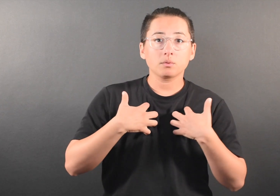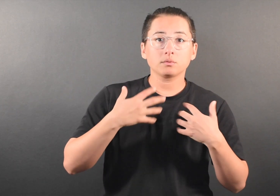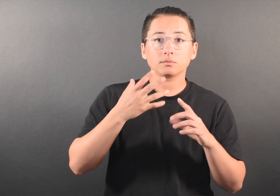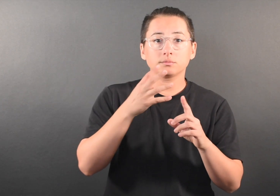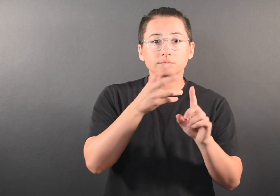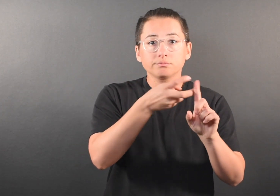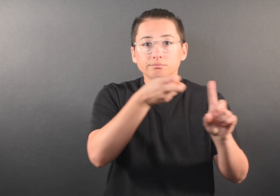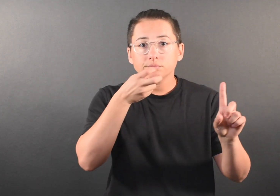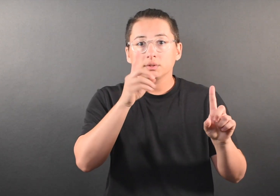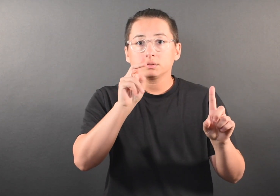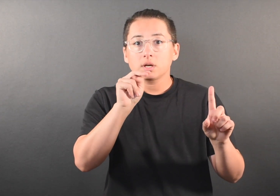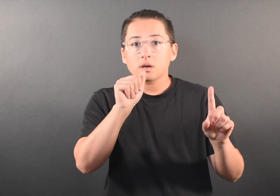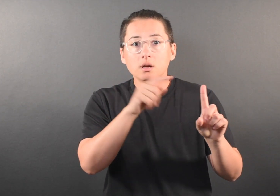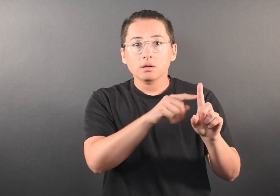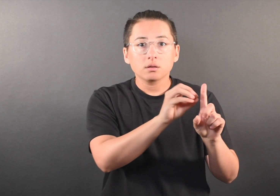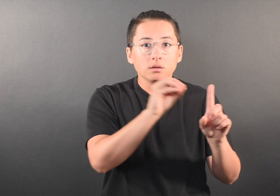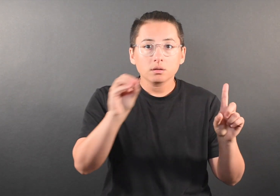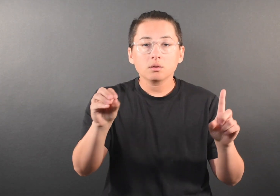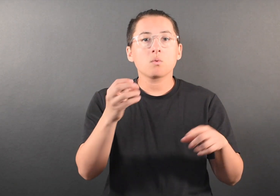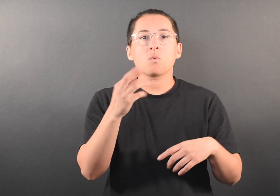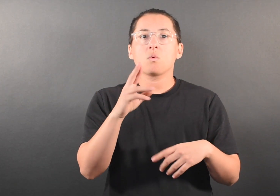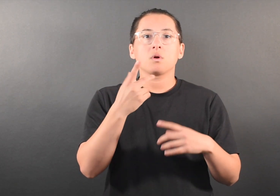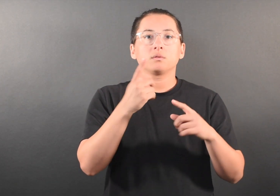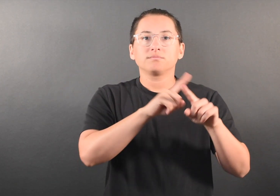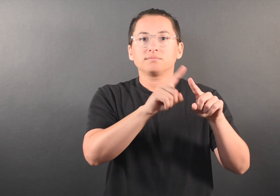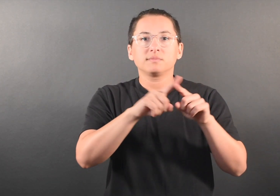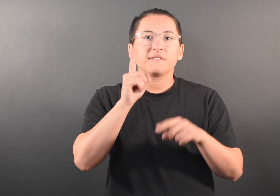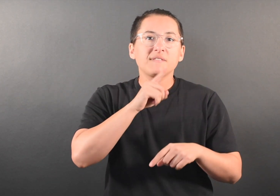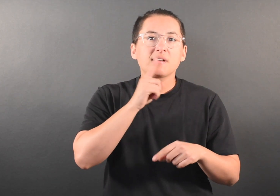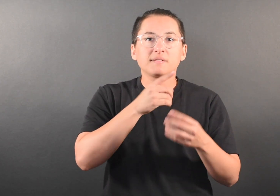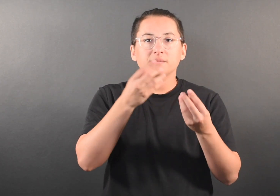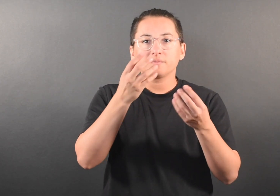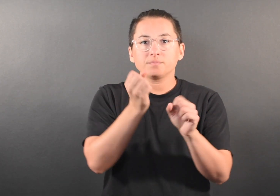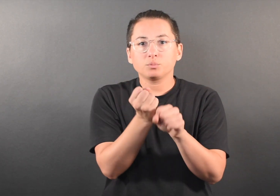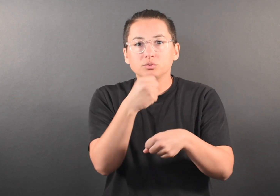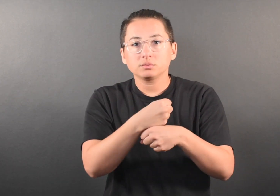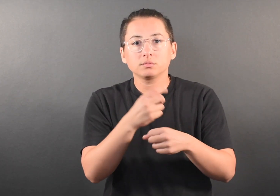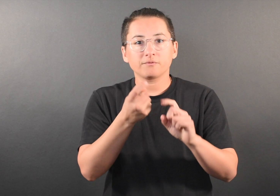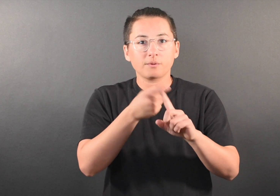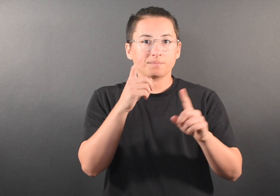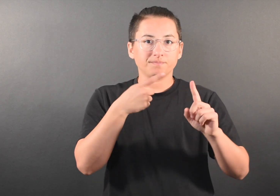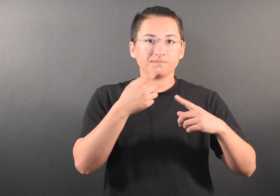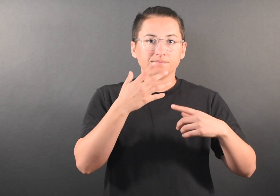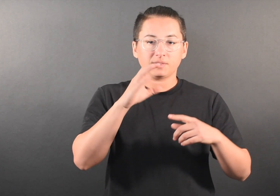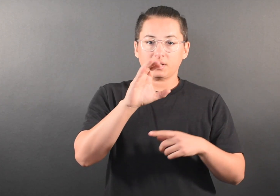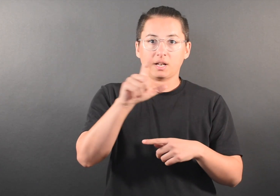animal origin and synthesized by an efficient, cell-free process without preservatives.